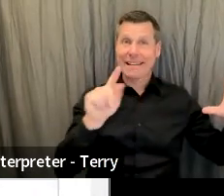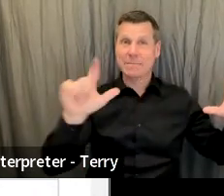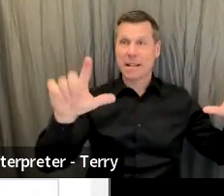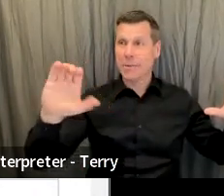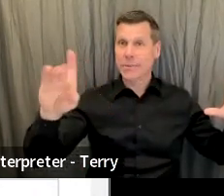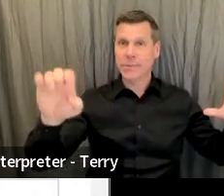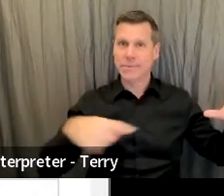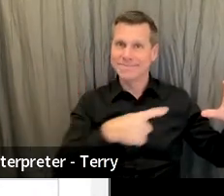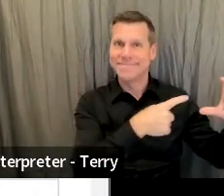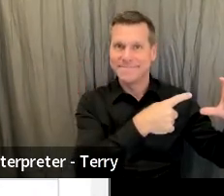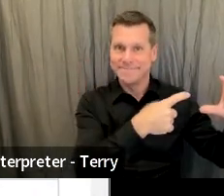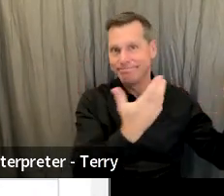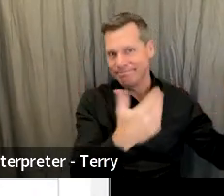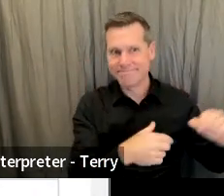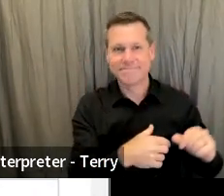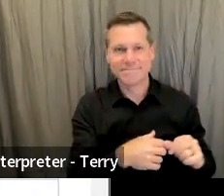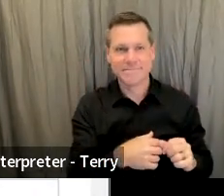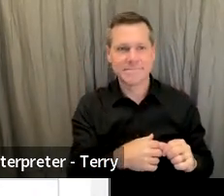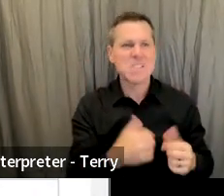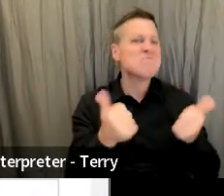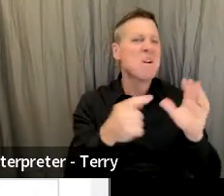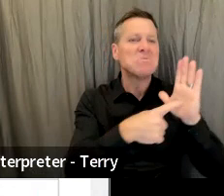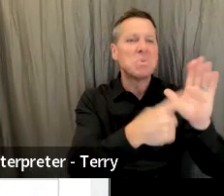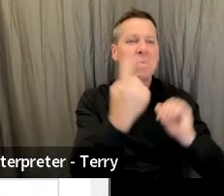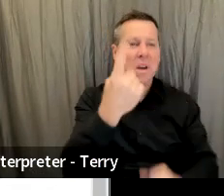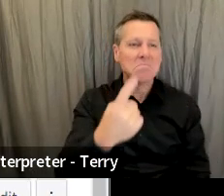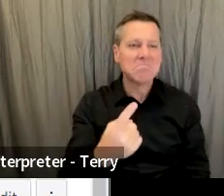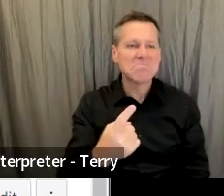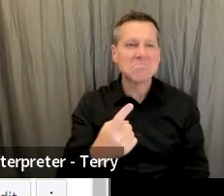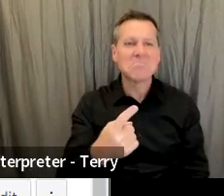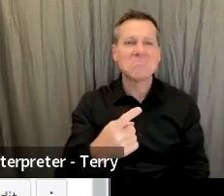and let's do let's just do the drop letter